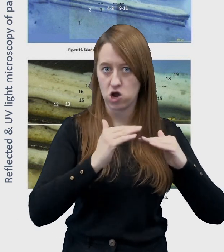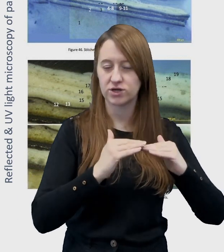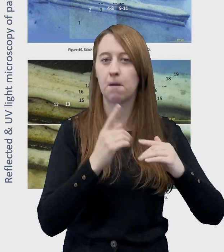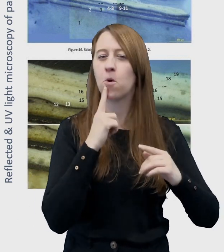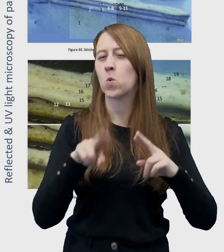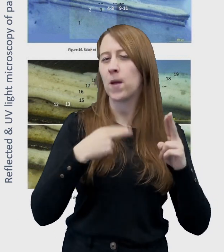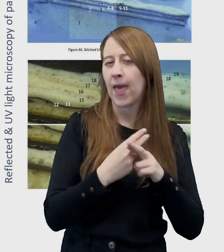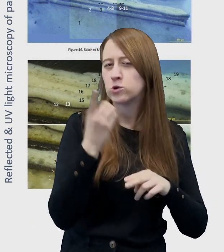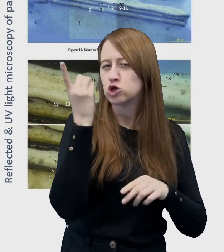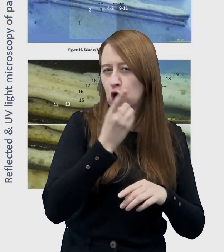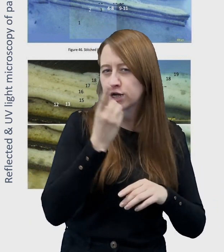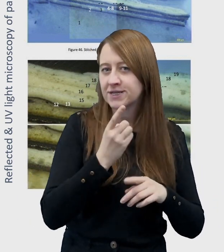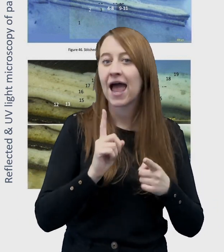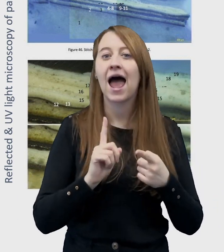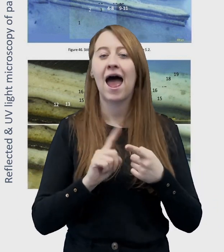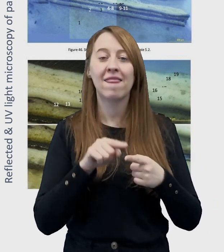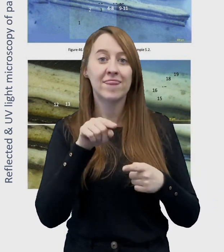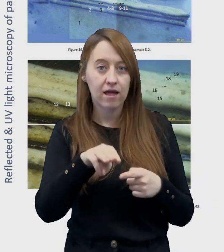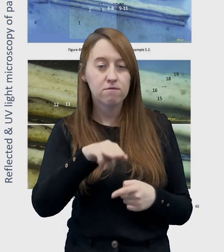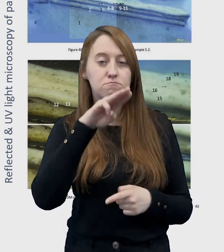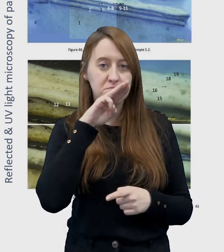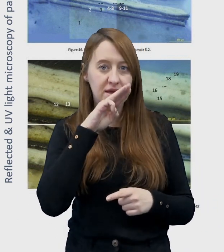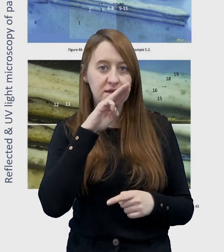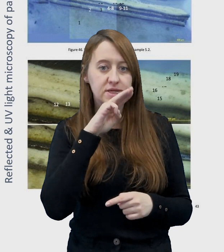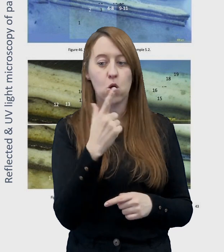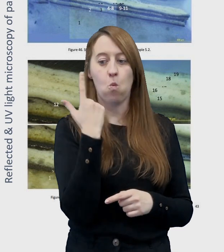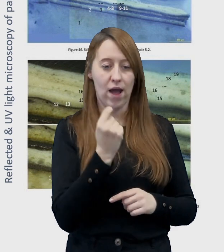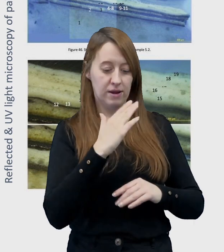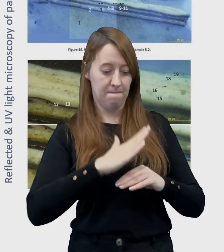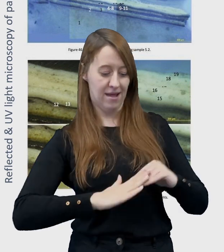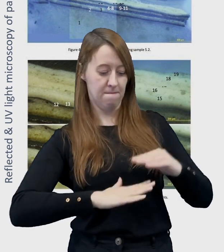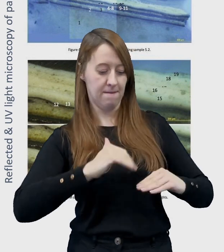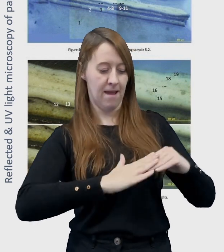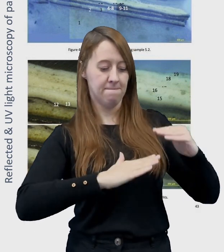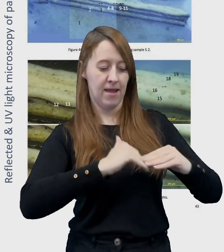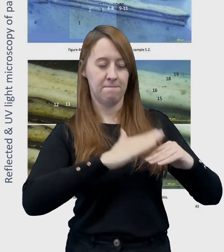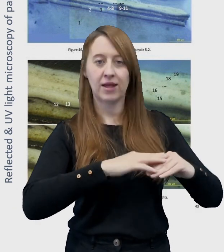these layers of white were painted over. They were trying to hide the bronze underneath. This sort of